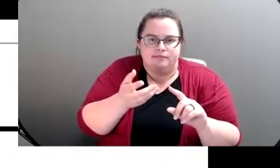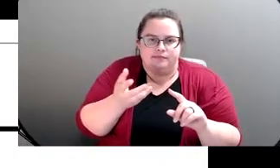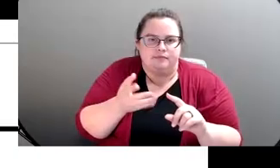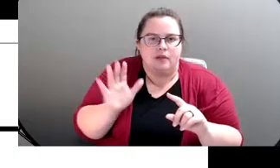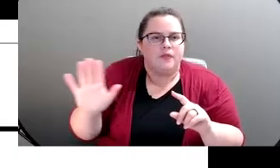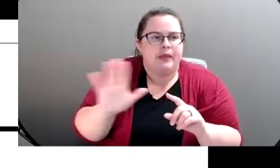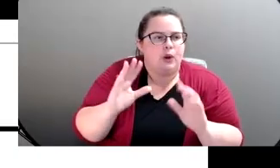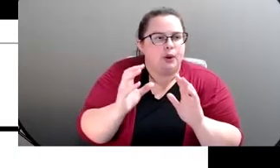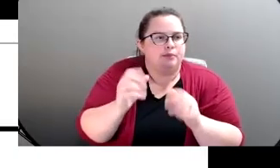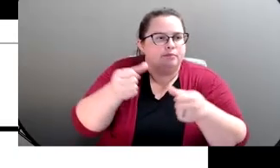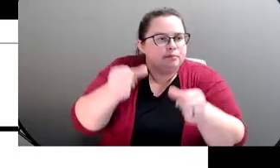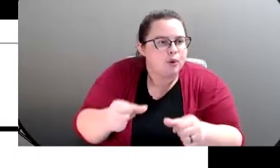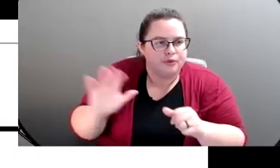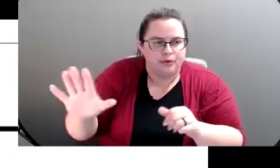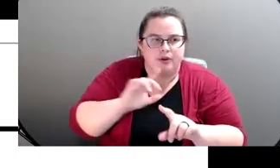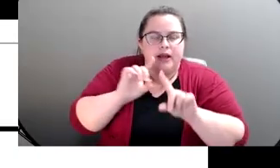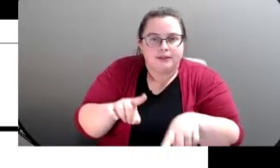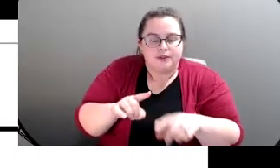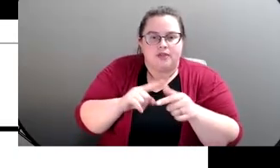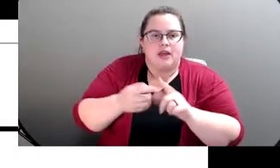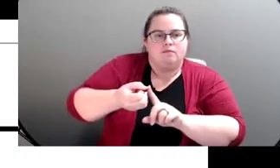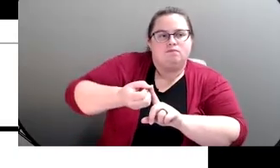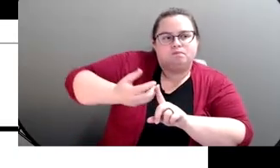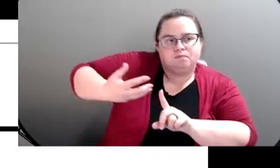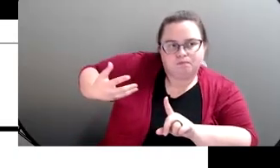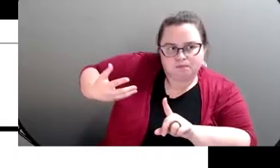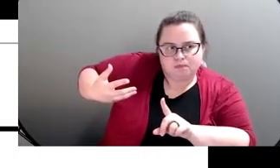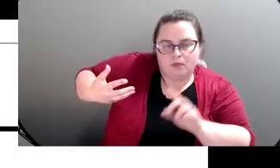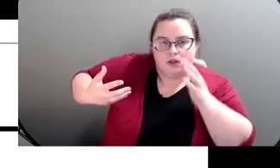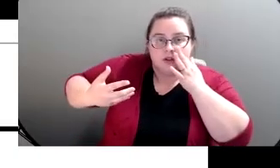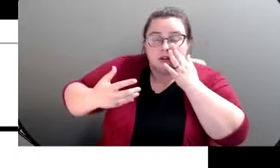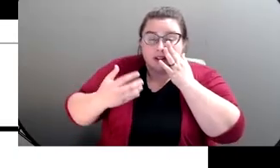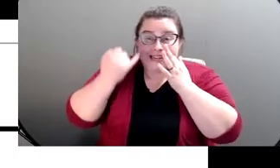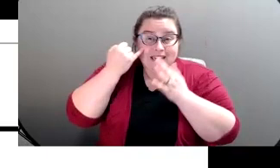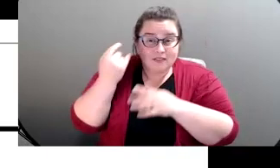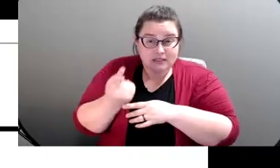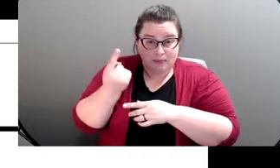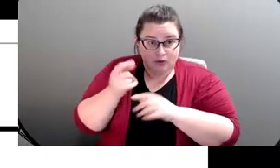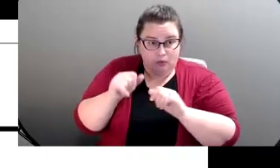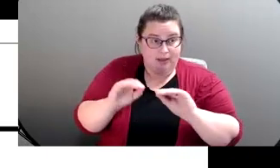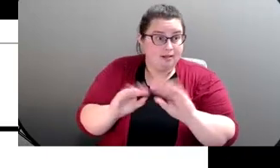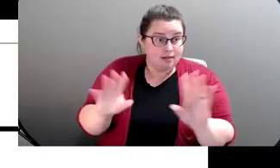their post or their answer and kind of expanding on that. If there's something that you can clarify. Okay.